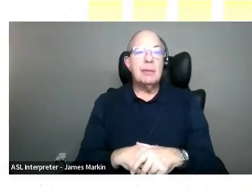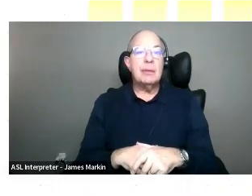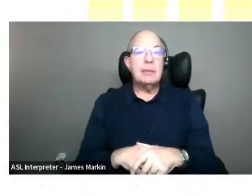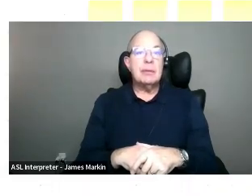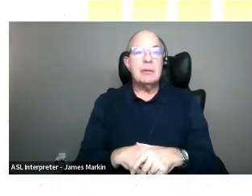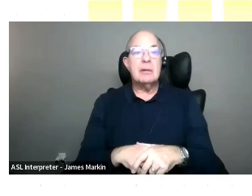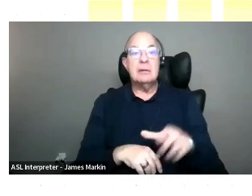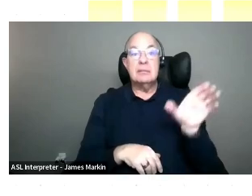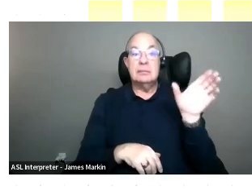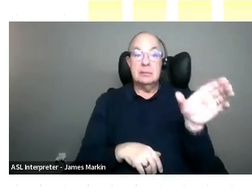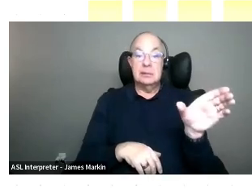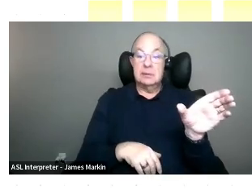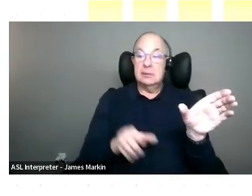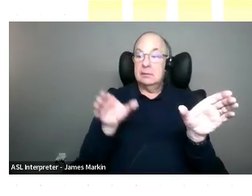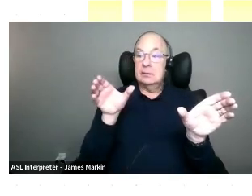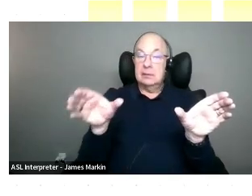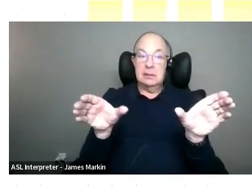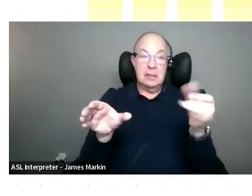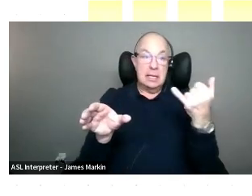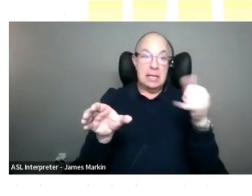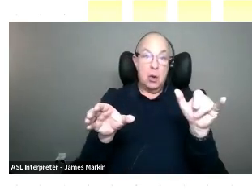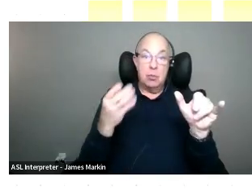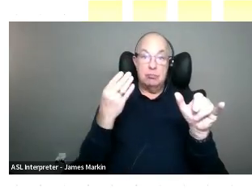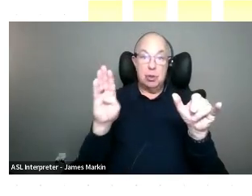Shannon Spencer (she/her): So, we have two questions here,